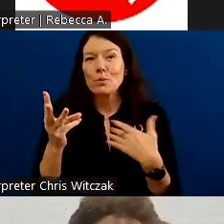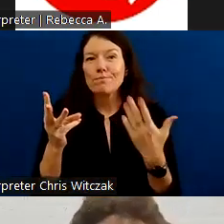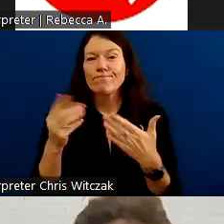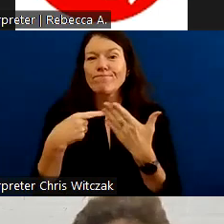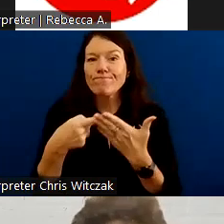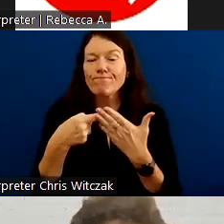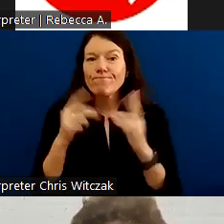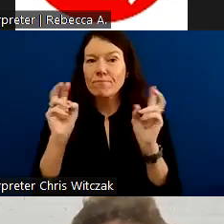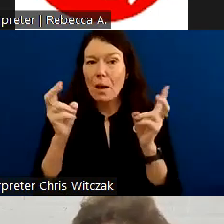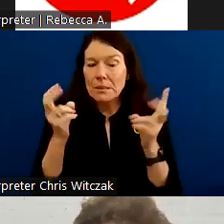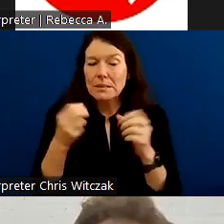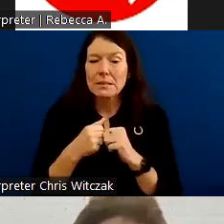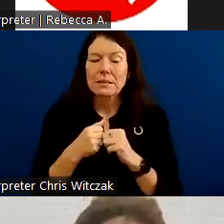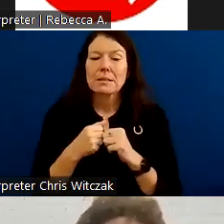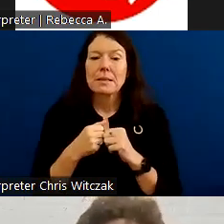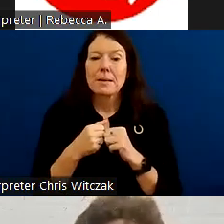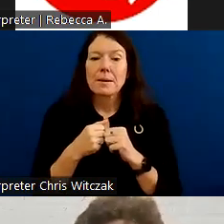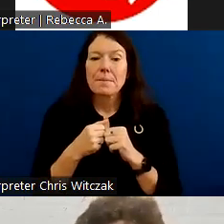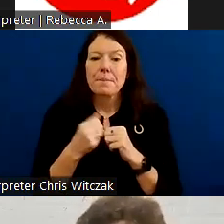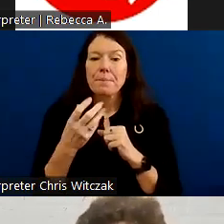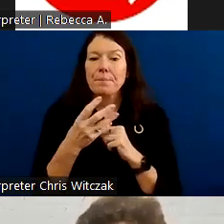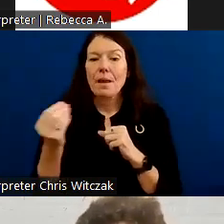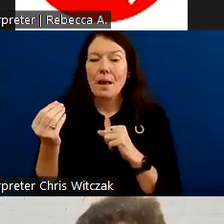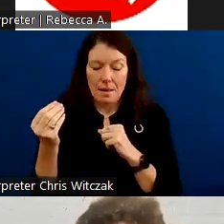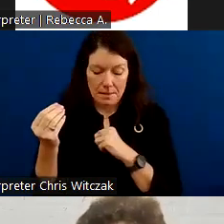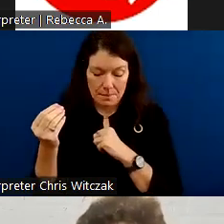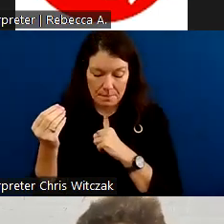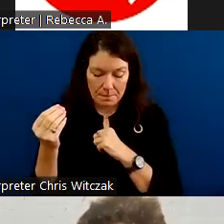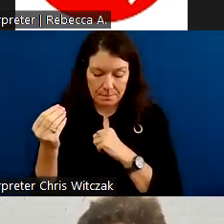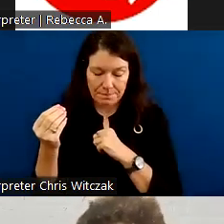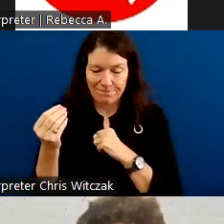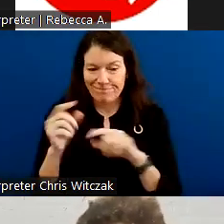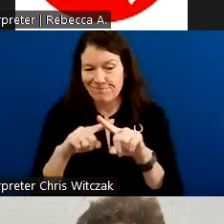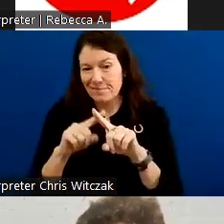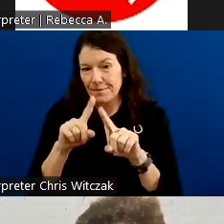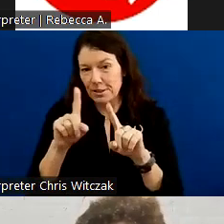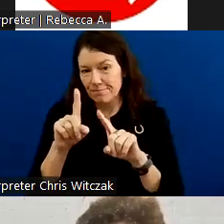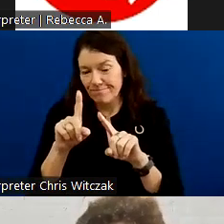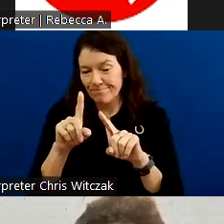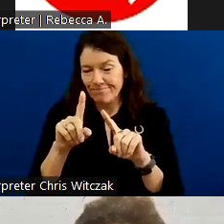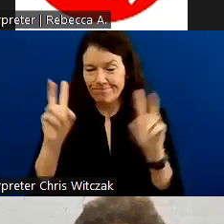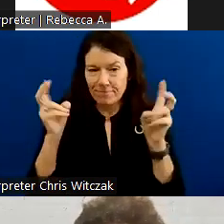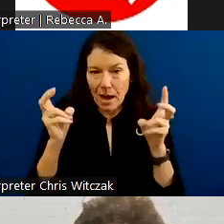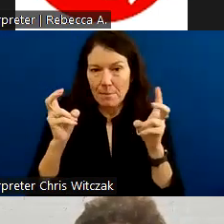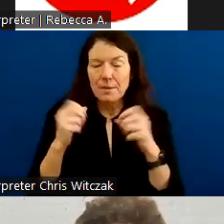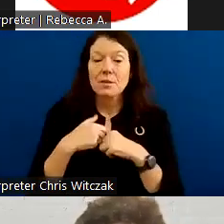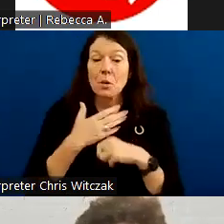top uh topics and questions throughout the training so if you could go ahead and enter